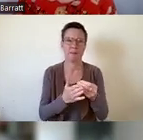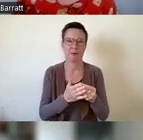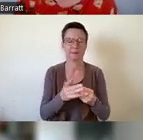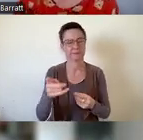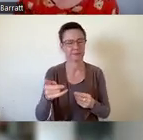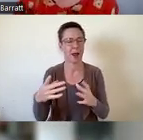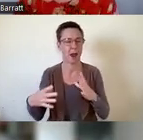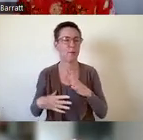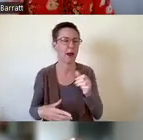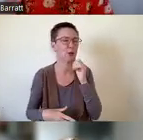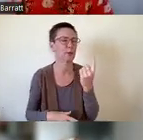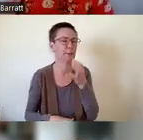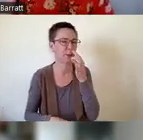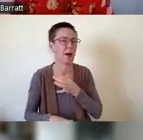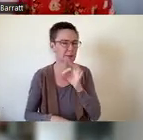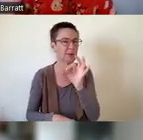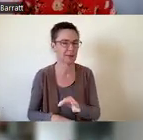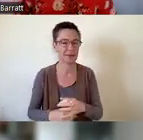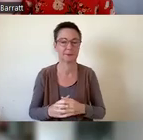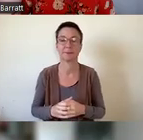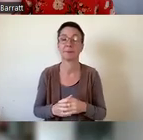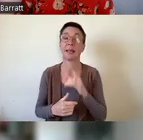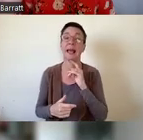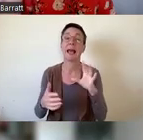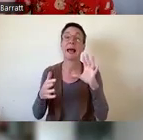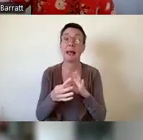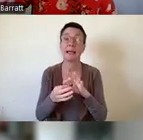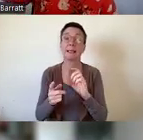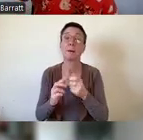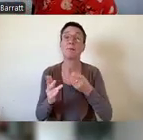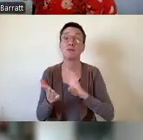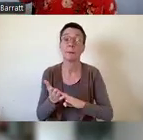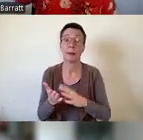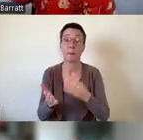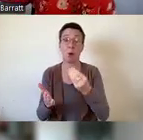"Someone's going to ask." LinkedIn Premium,